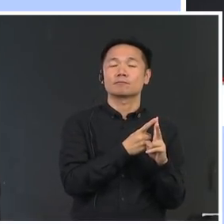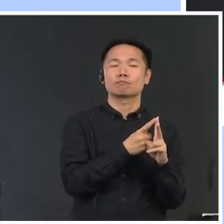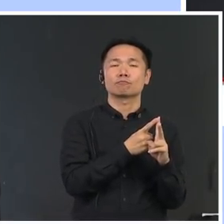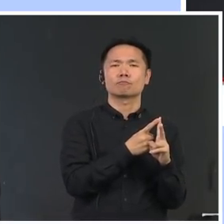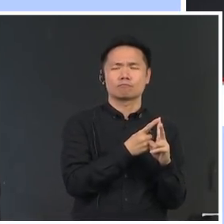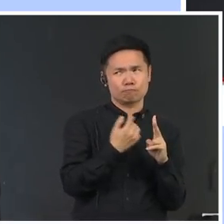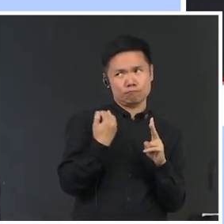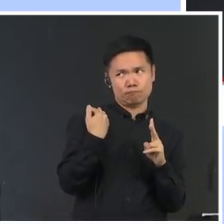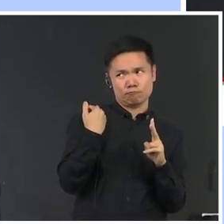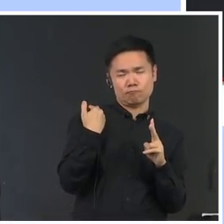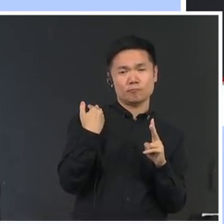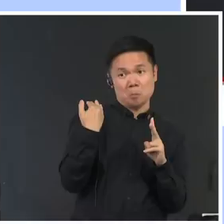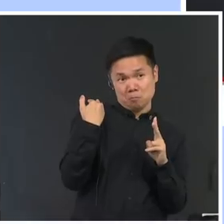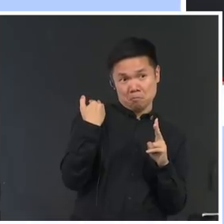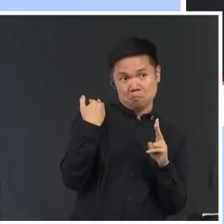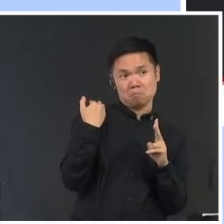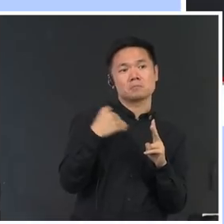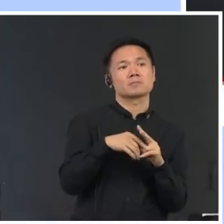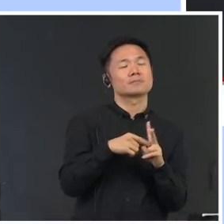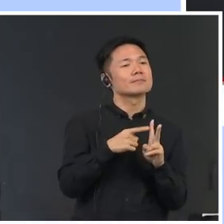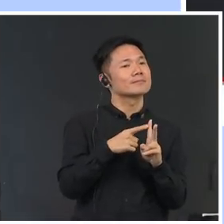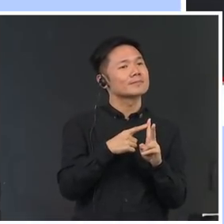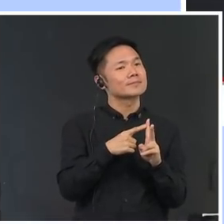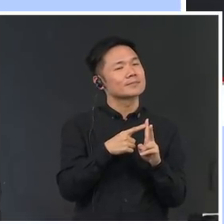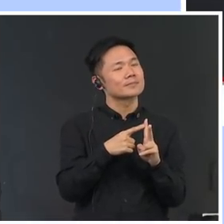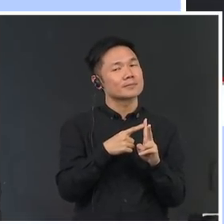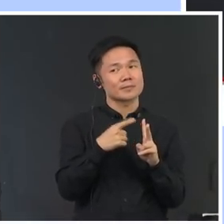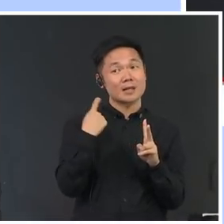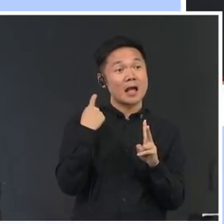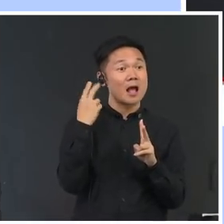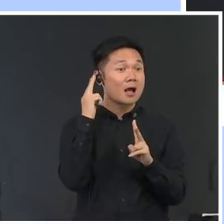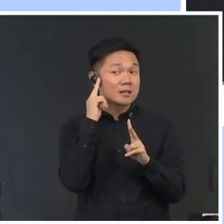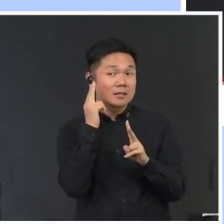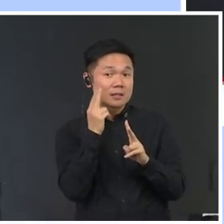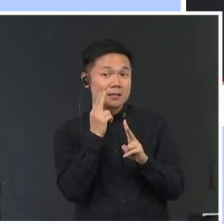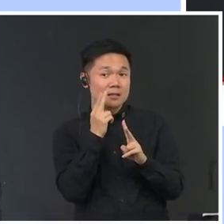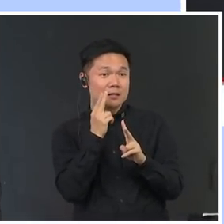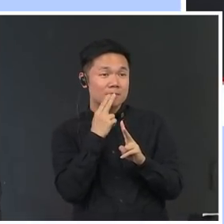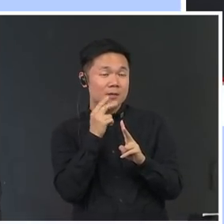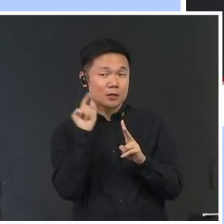There are two things -- two examples I would like to share with you.